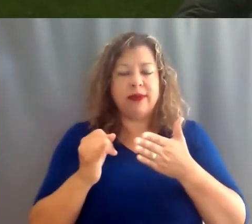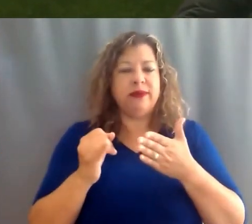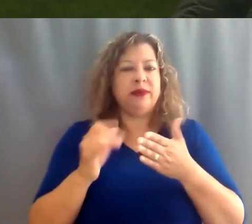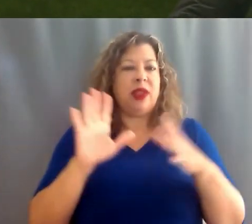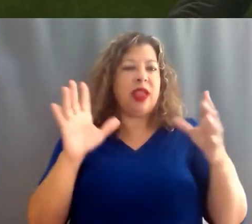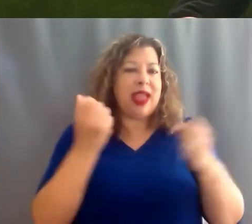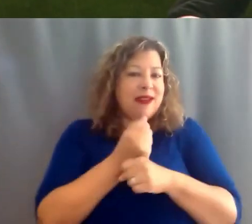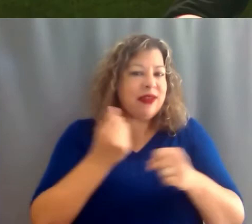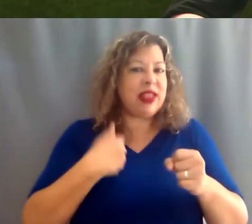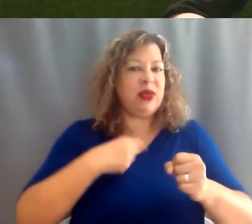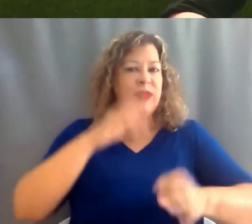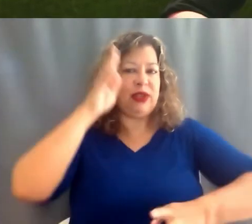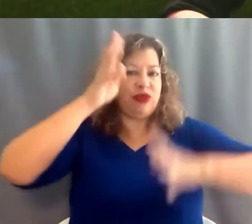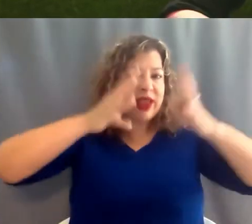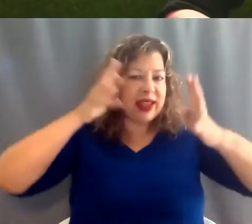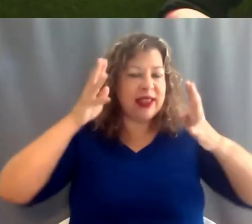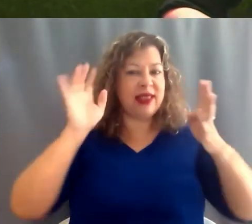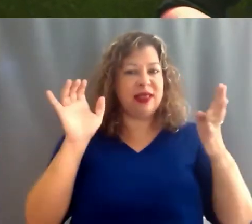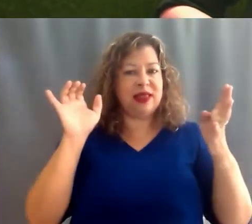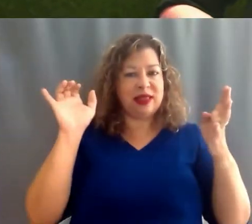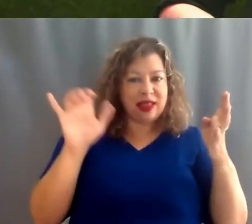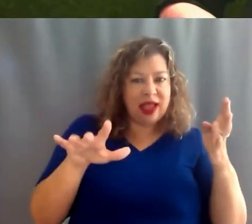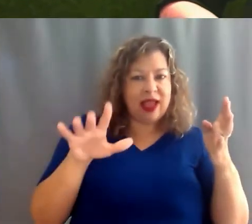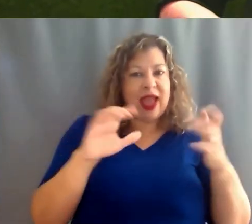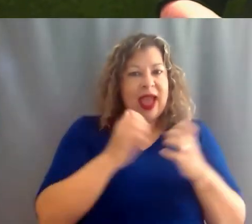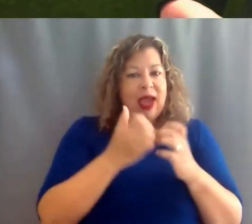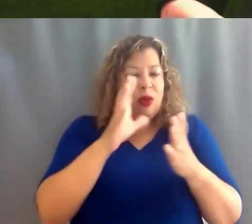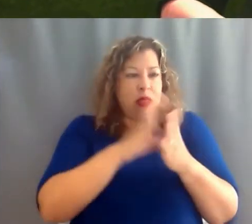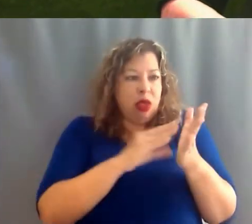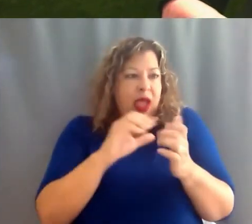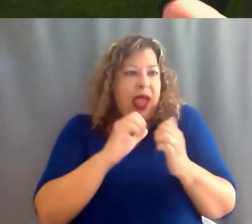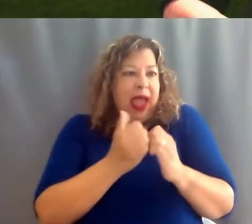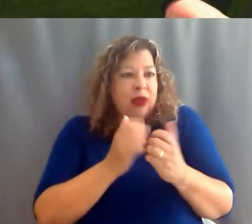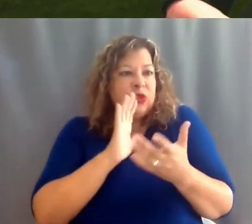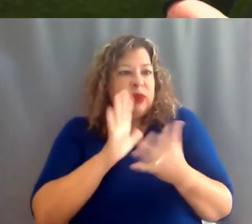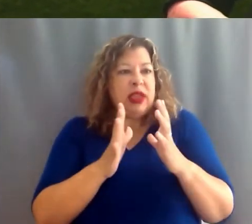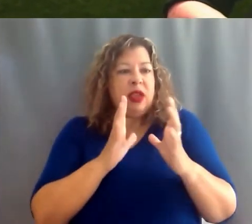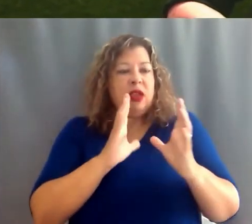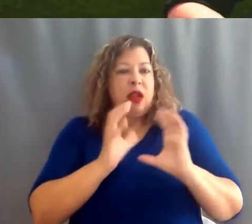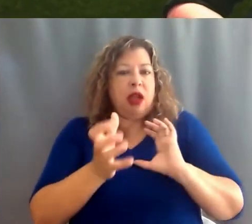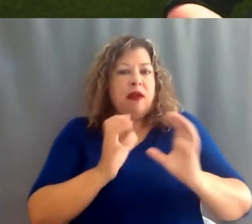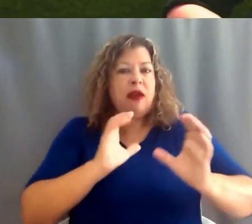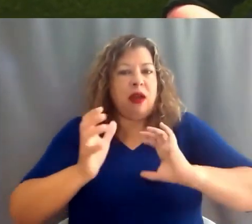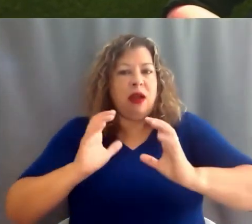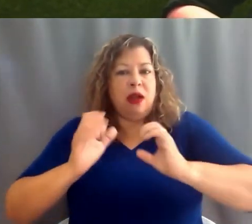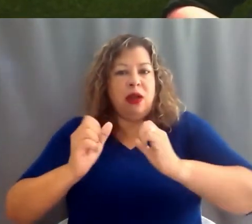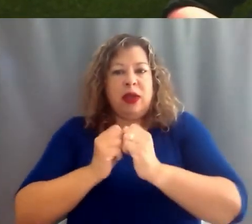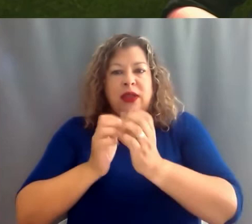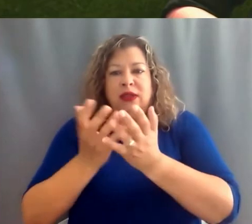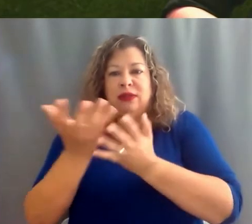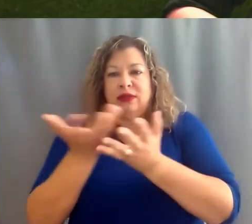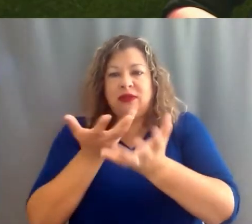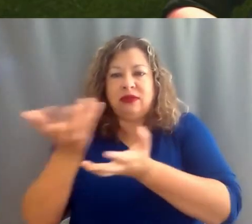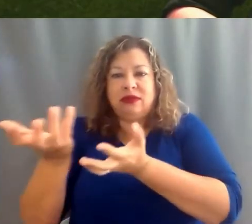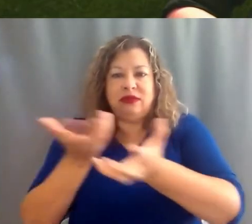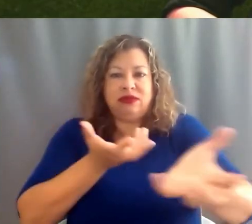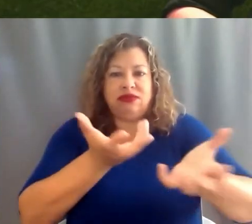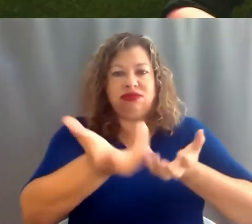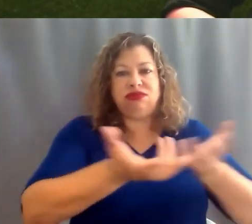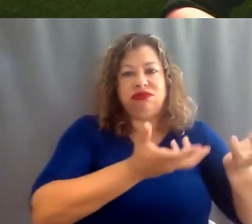So how do I learn how to be in conversation with students about emotions? And throw everything else away, if I need to sit in that for a long time?